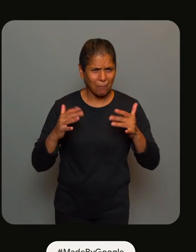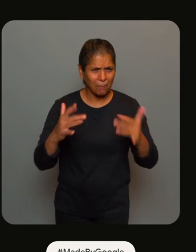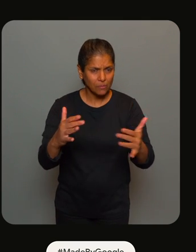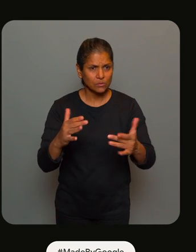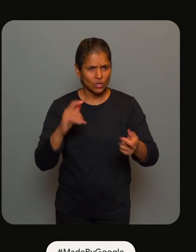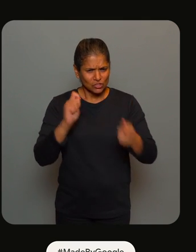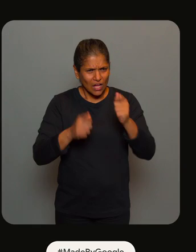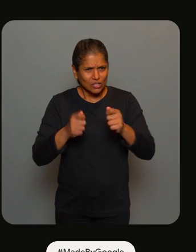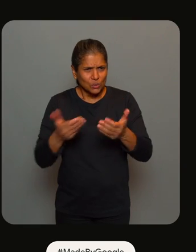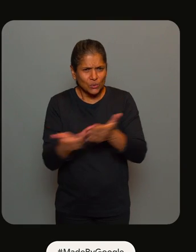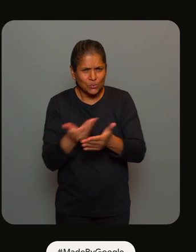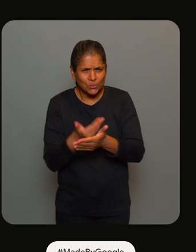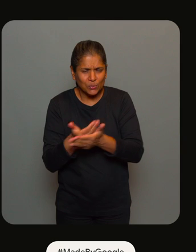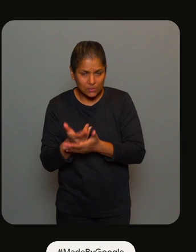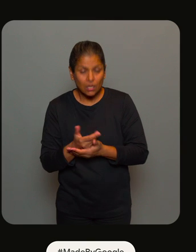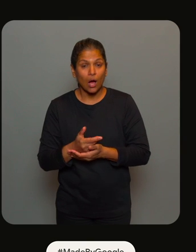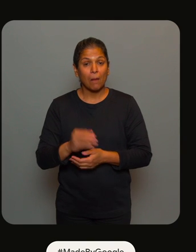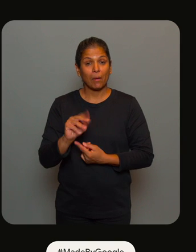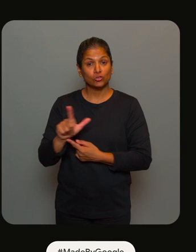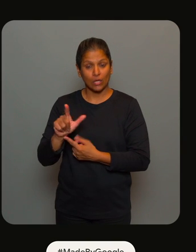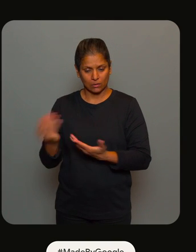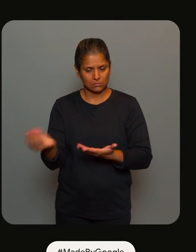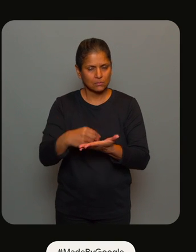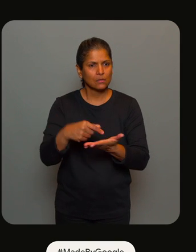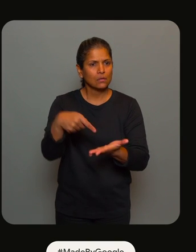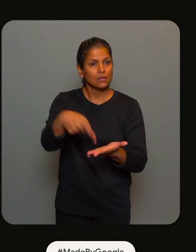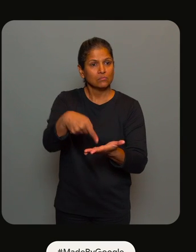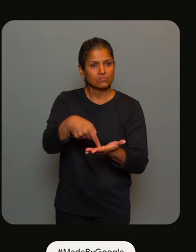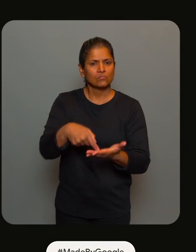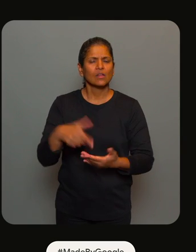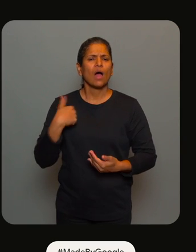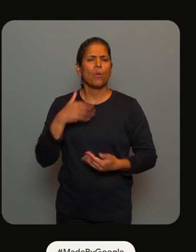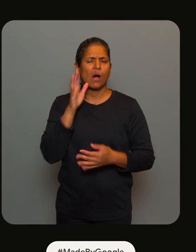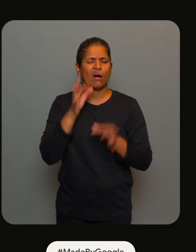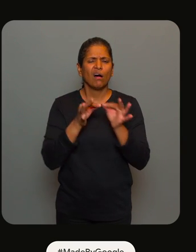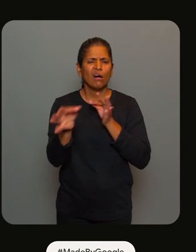You’ll hear lots more about Google Tensor G2 today.